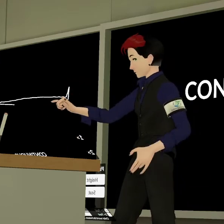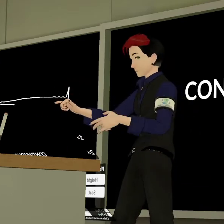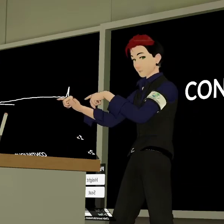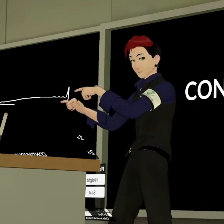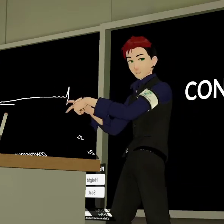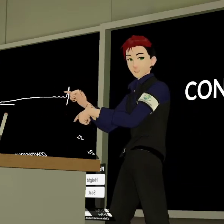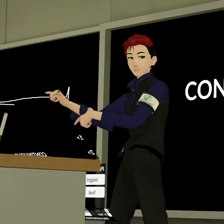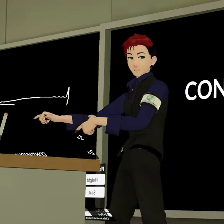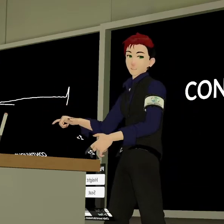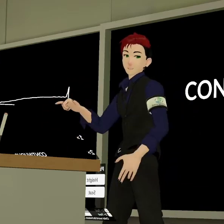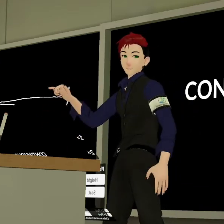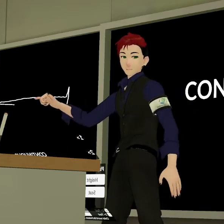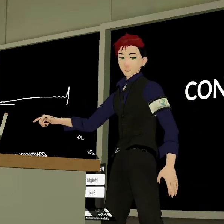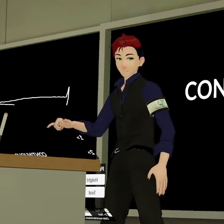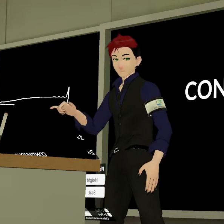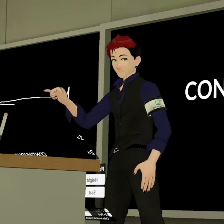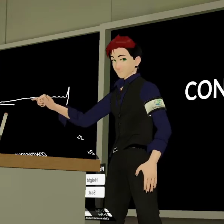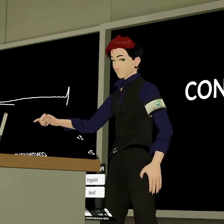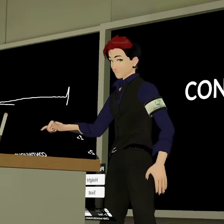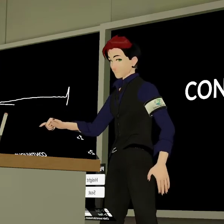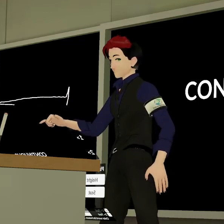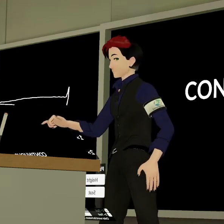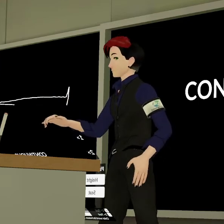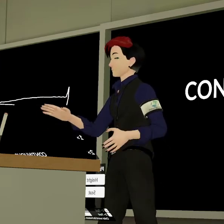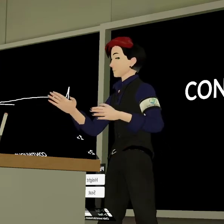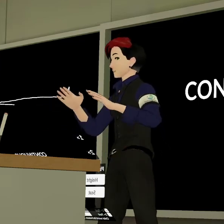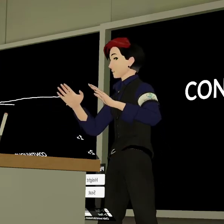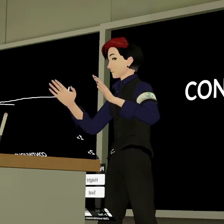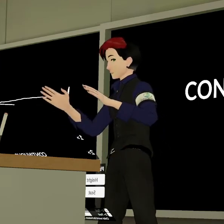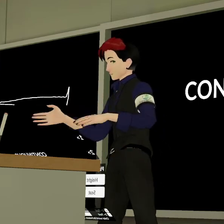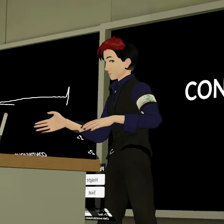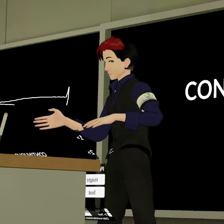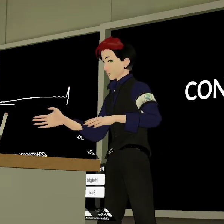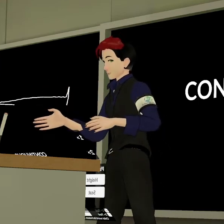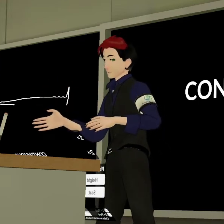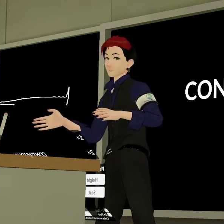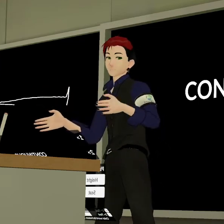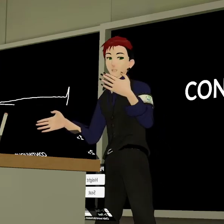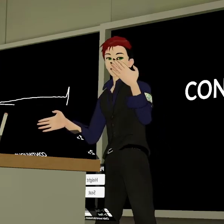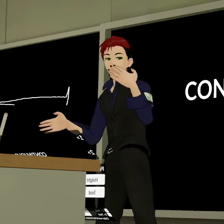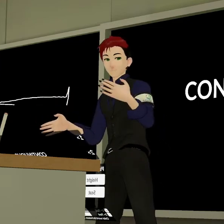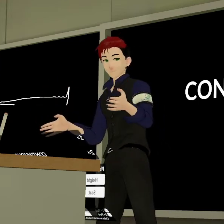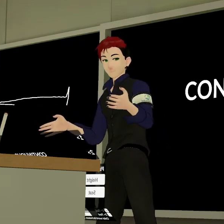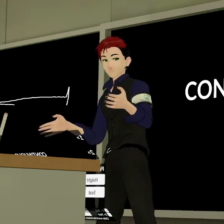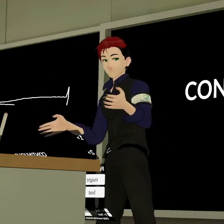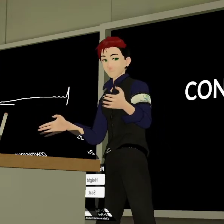still a continuous action you can do this with a lot of different